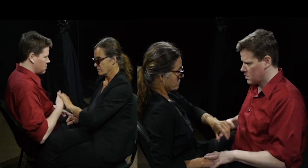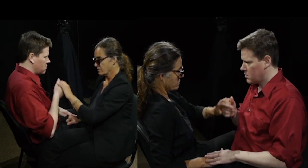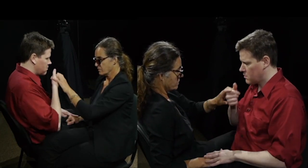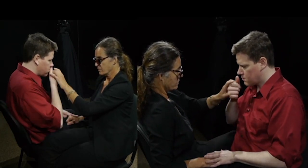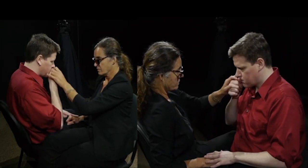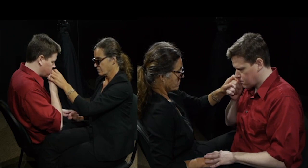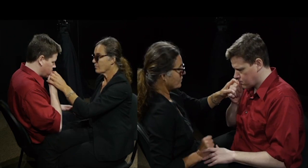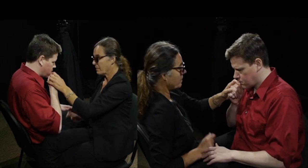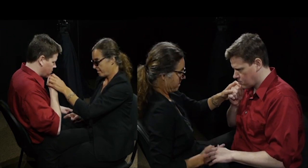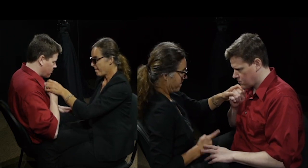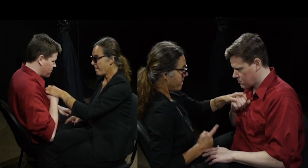of learning and connecting.